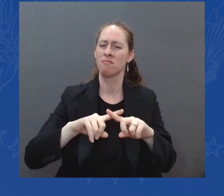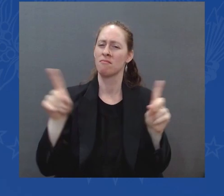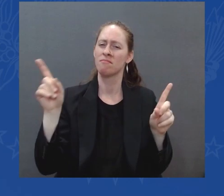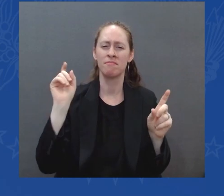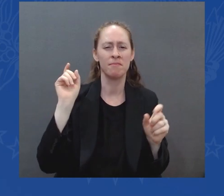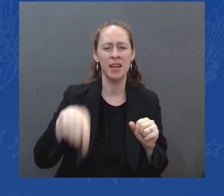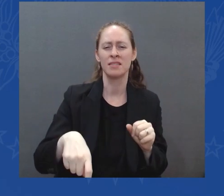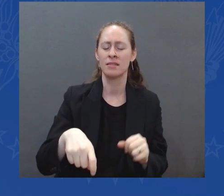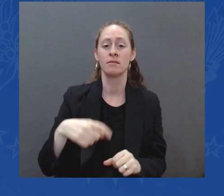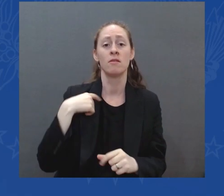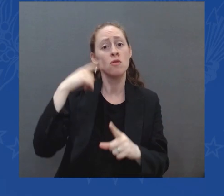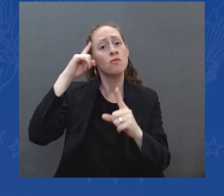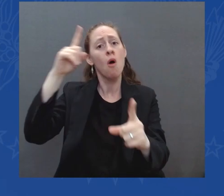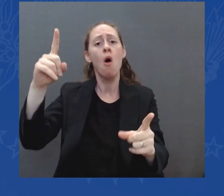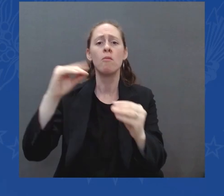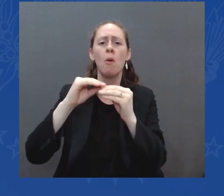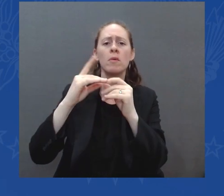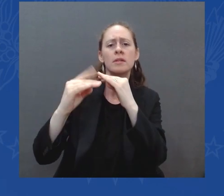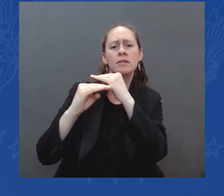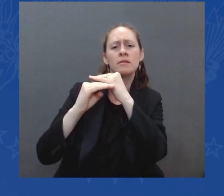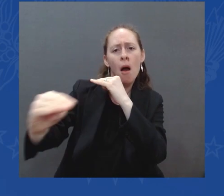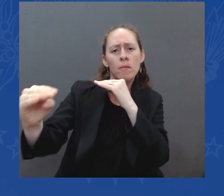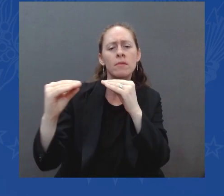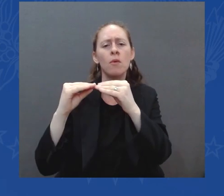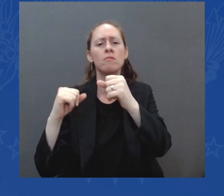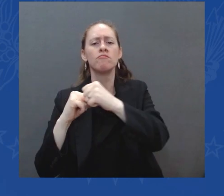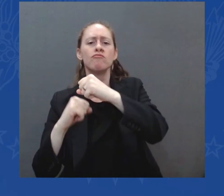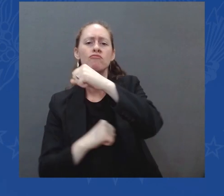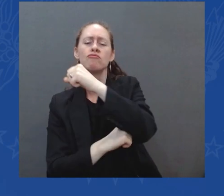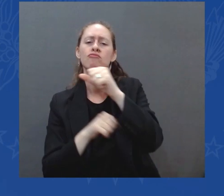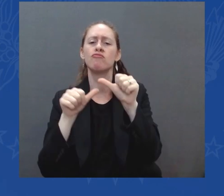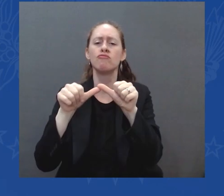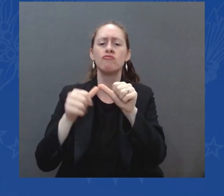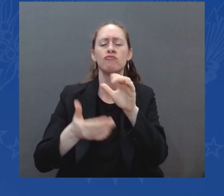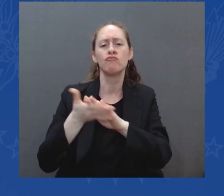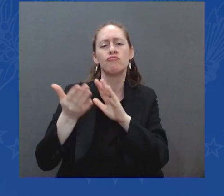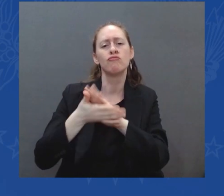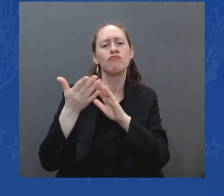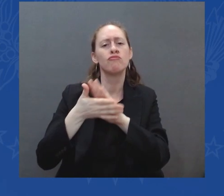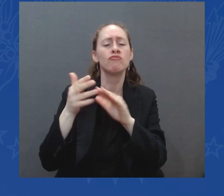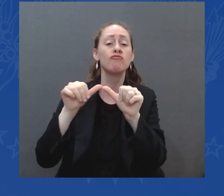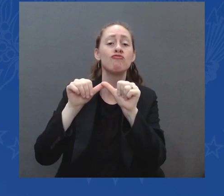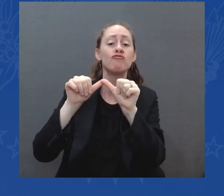Parenthetically, just imagine if, in fact, Europe didn't have to count on Russian oil --